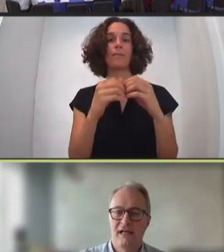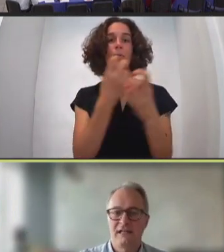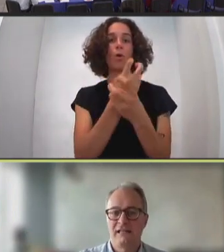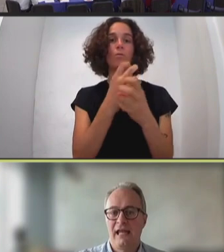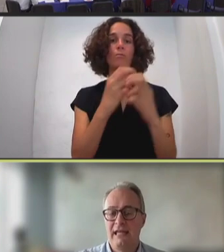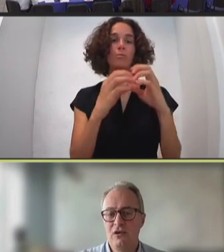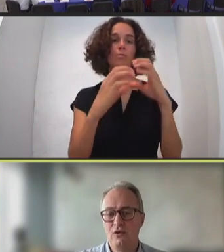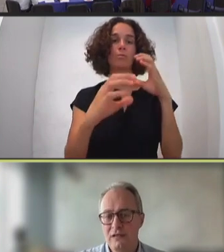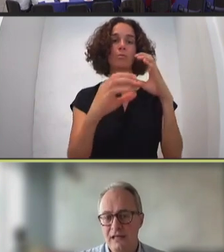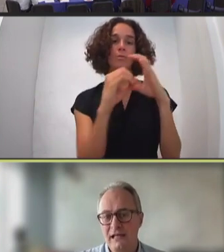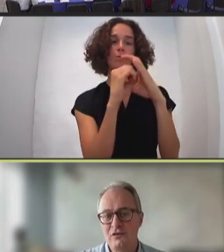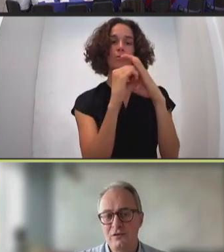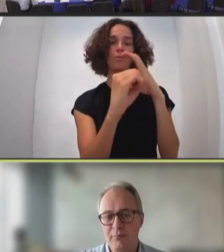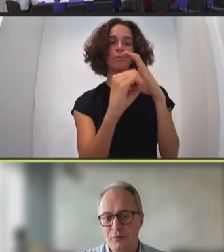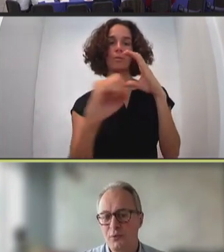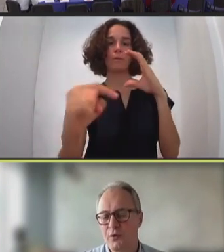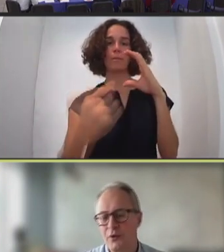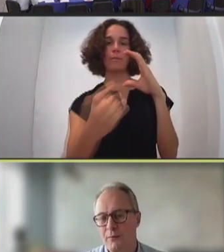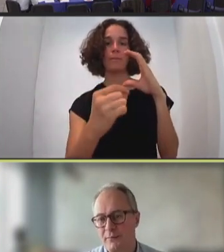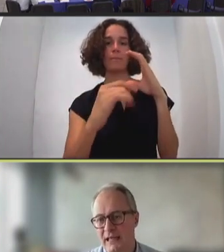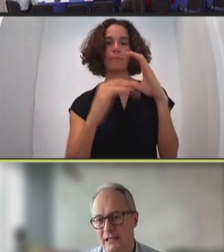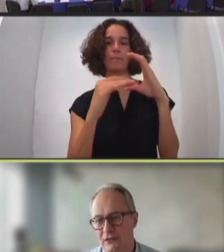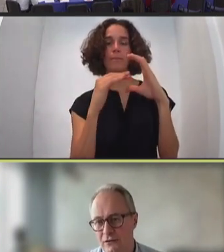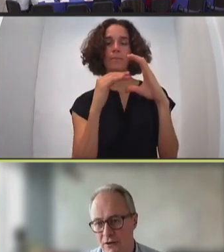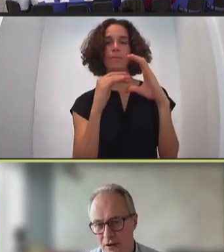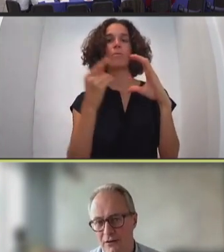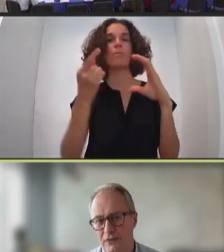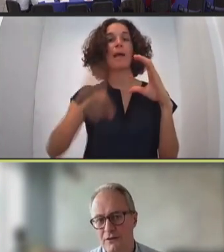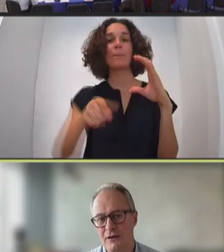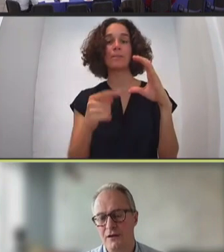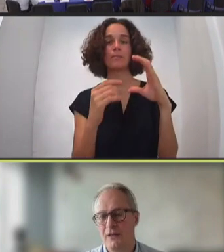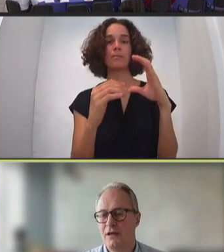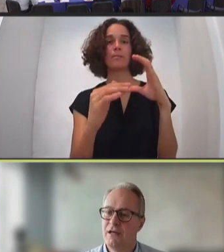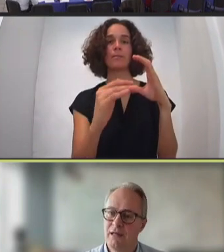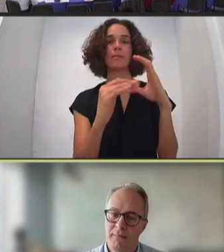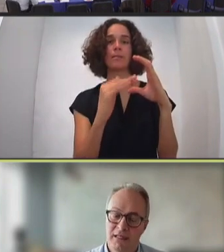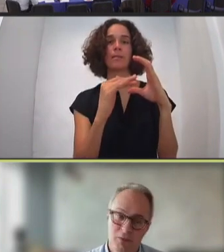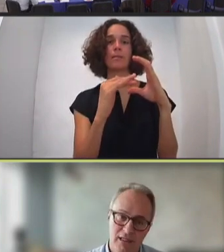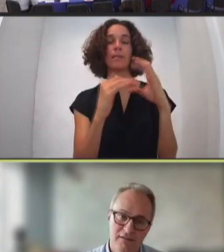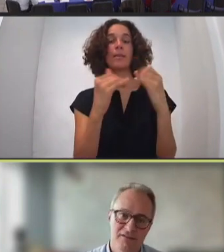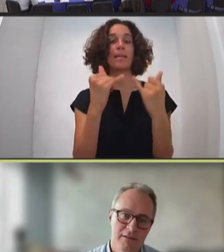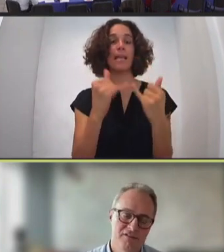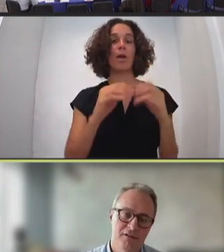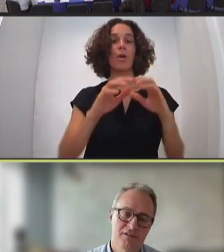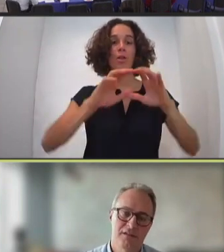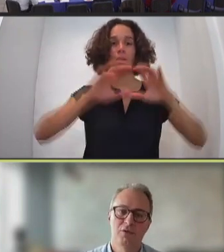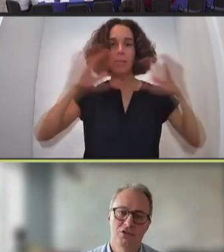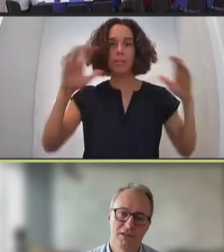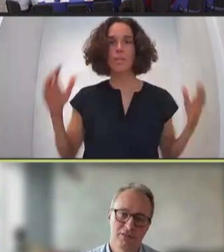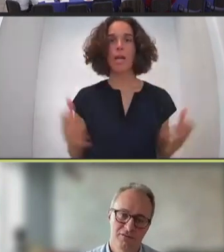that they could then reprogram the entire hematopoietic stem cells and progenitor